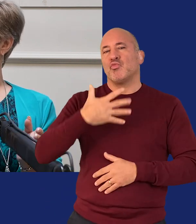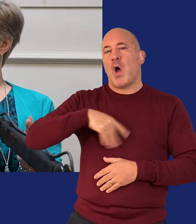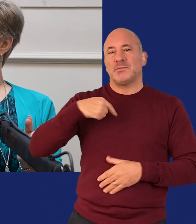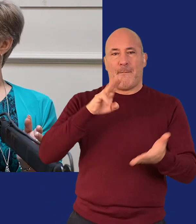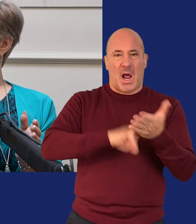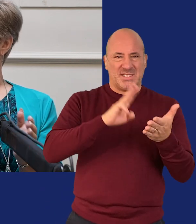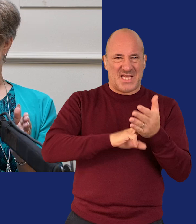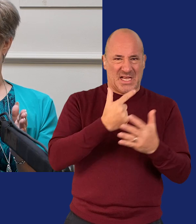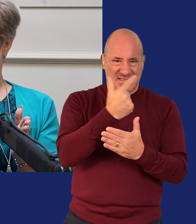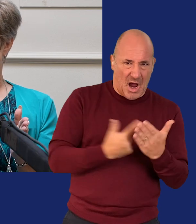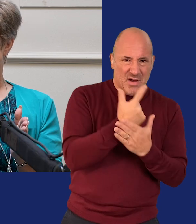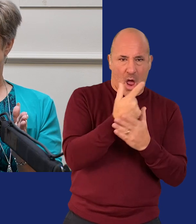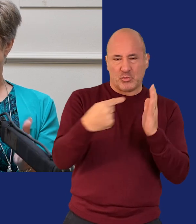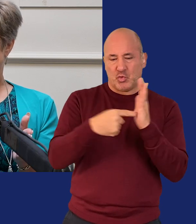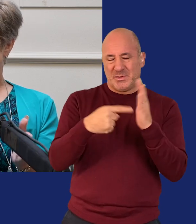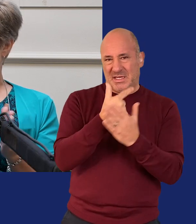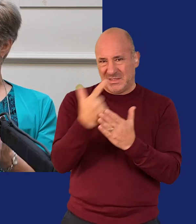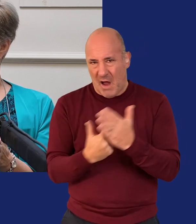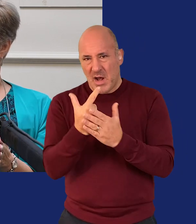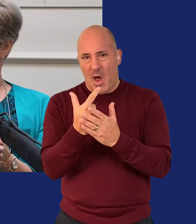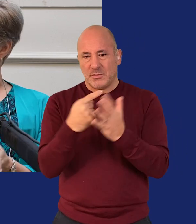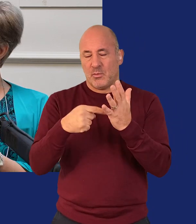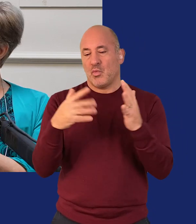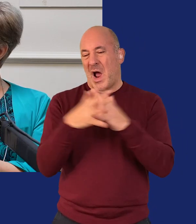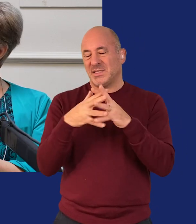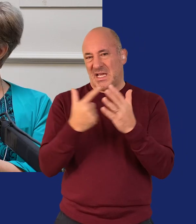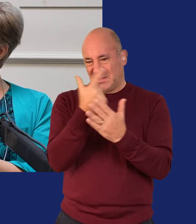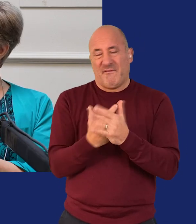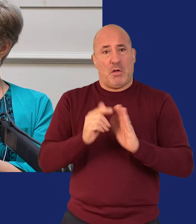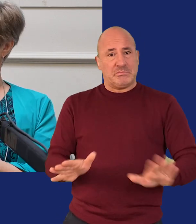hours, but I'd like to do them seven hours on a Monday, seven hours on a Tuesday, seven hours on a Wednesday.